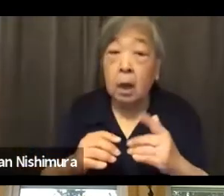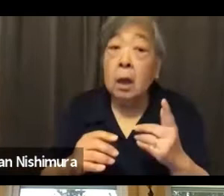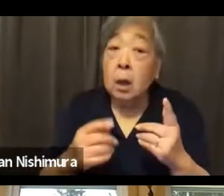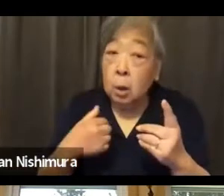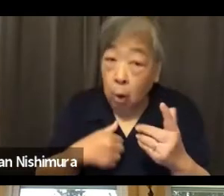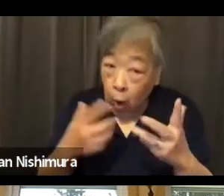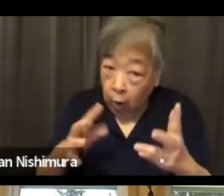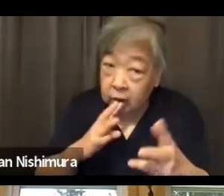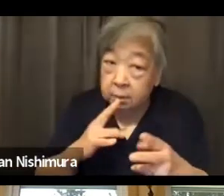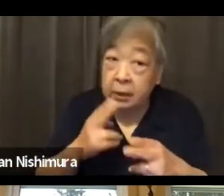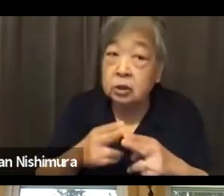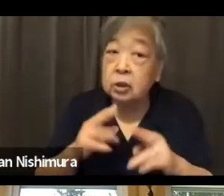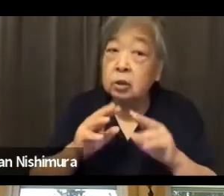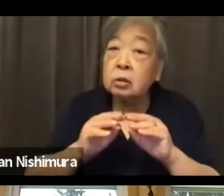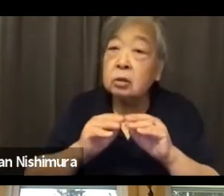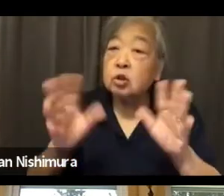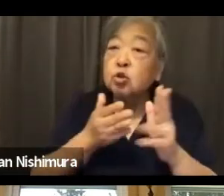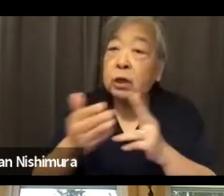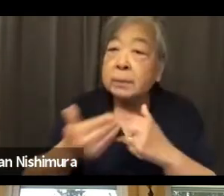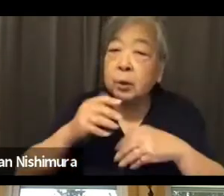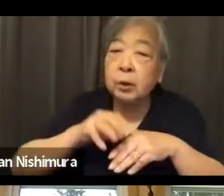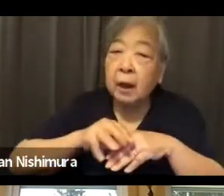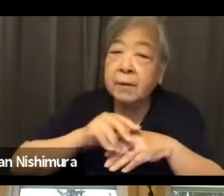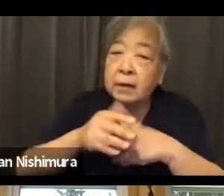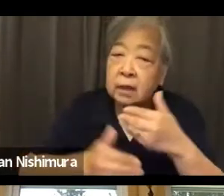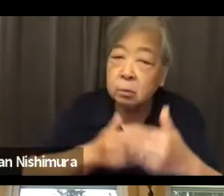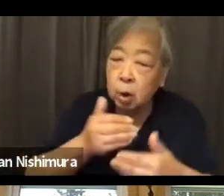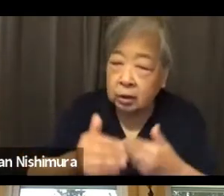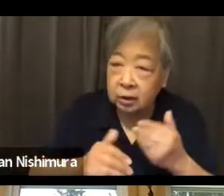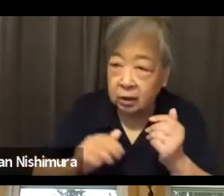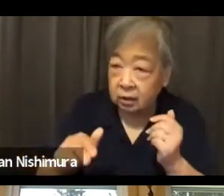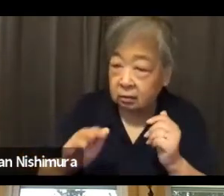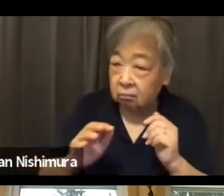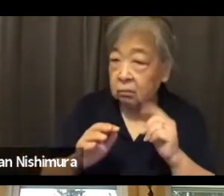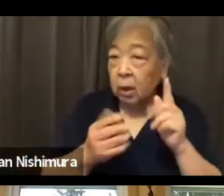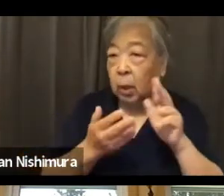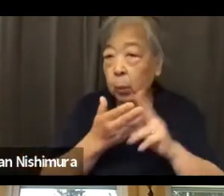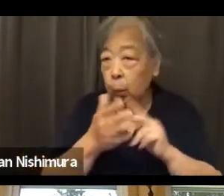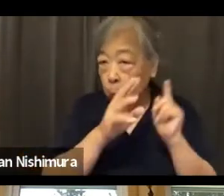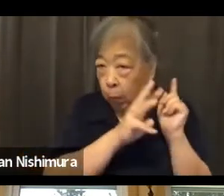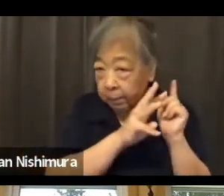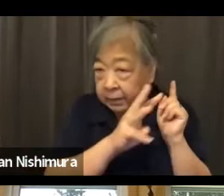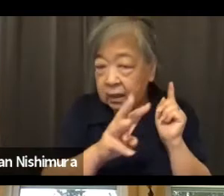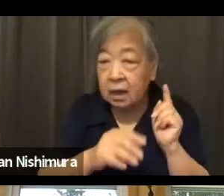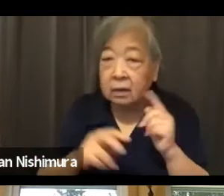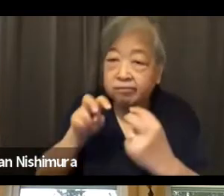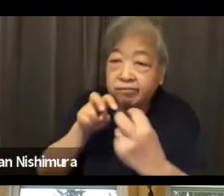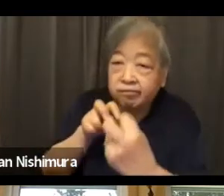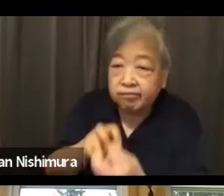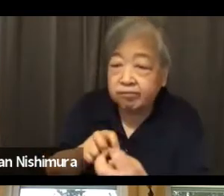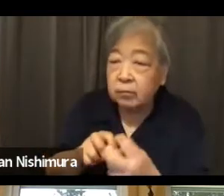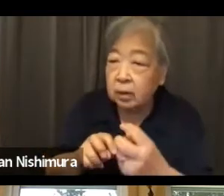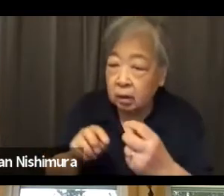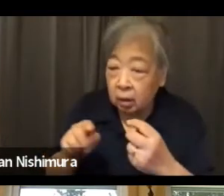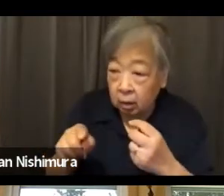Again, clarifying for the student both through your website and in person: Here are the steps we'll be taking.